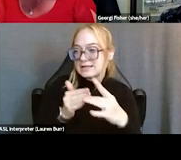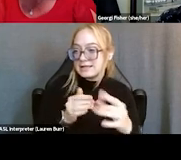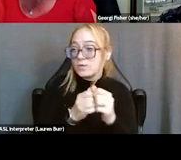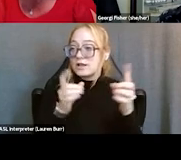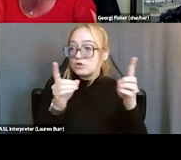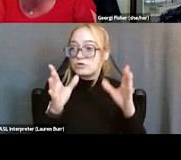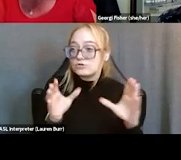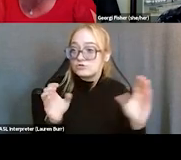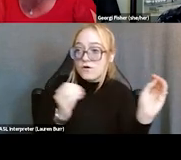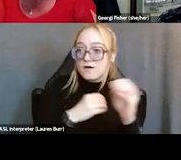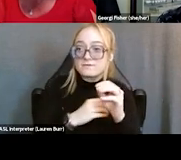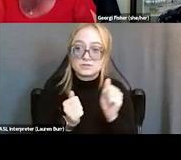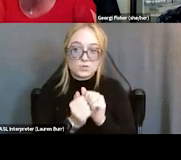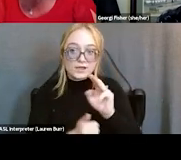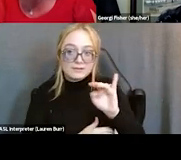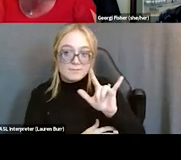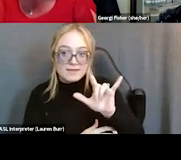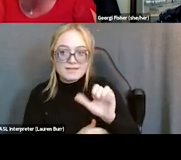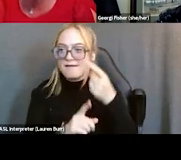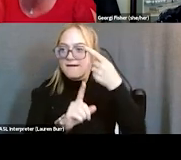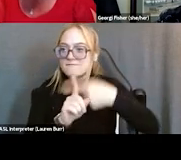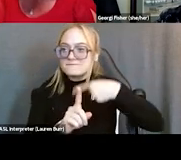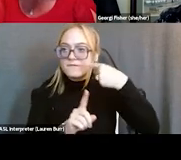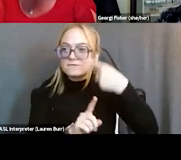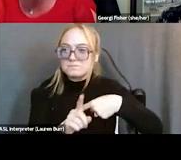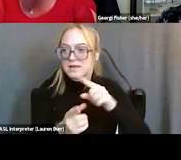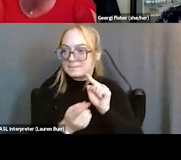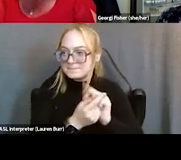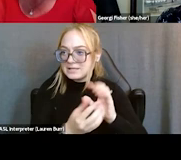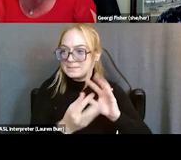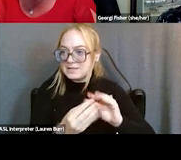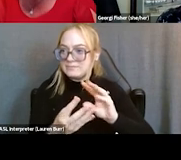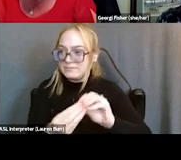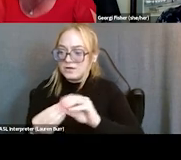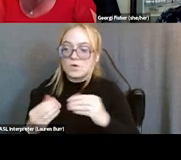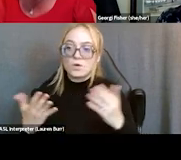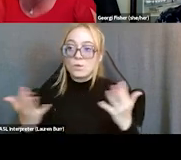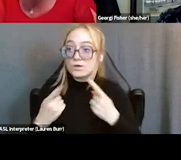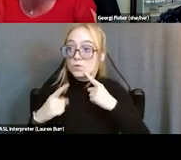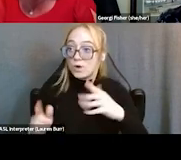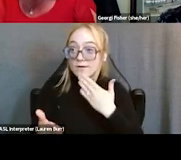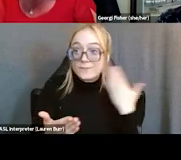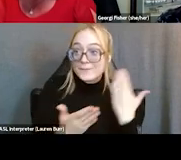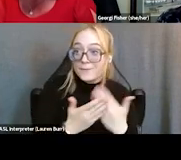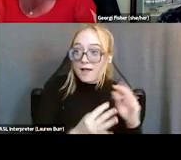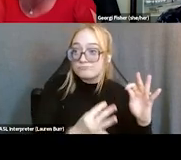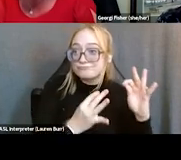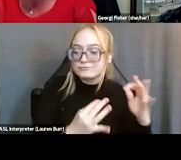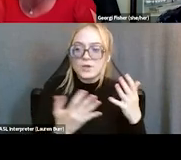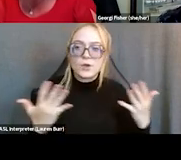We discuss and troubleshoot every month. You know, what's working well for SOAR in our community, what do we need to figure out what's not working well?